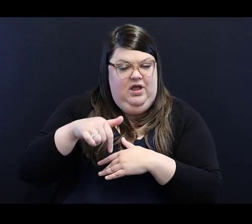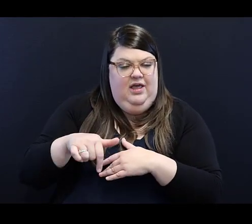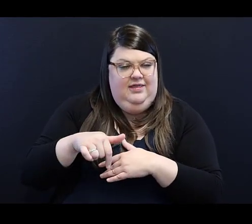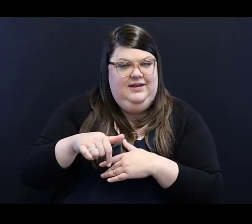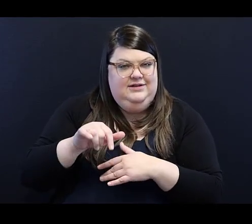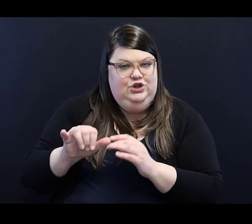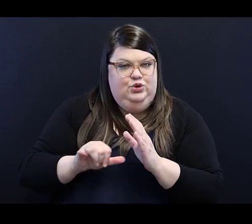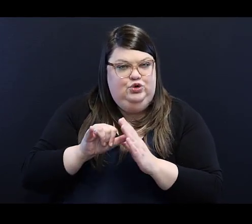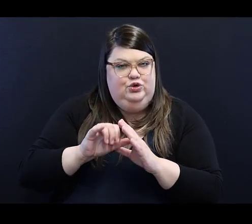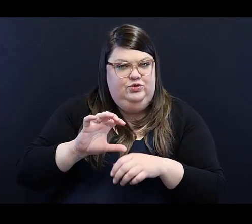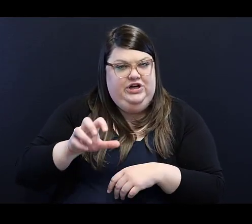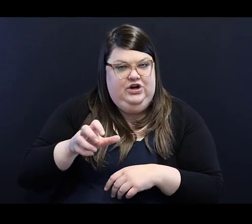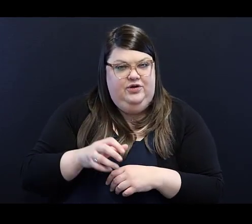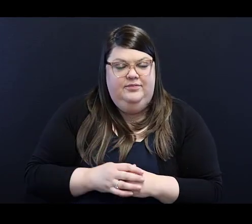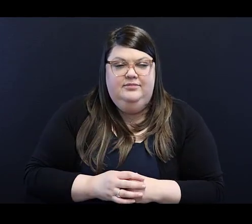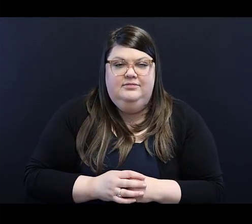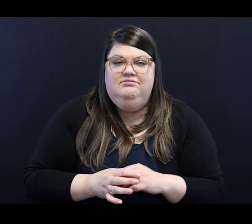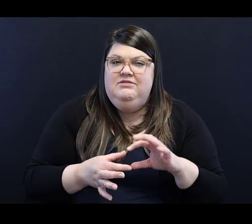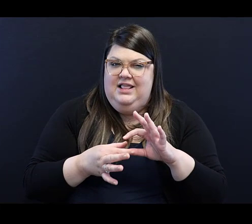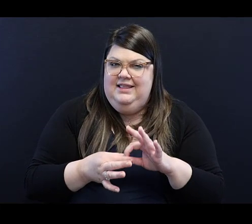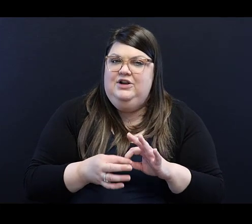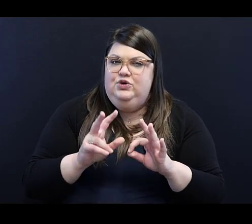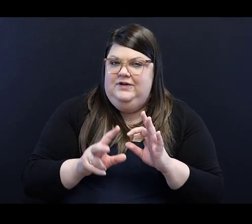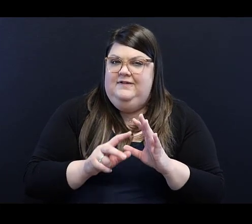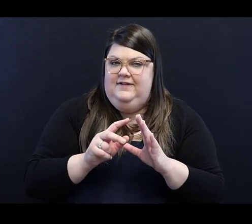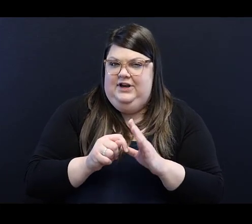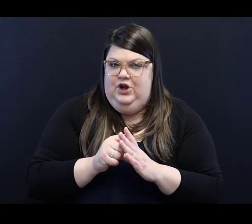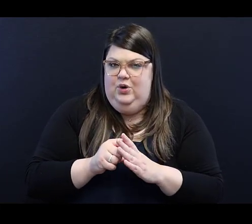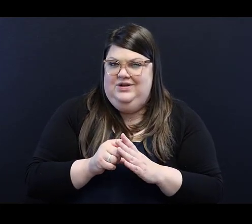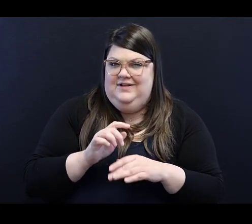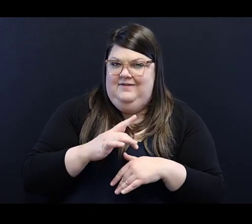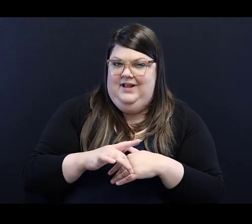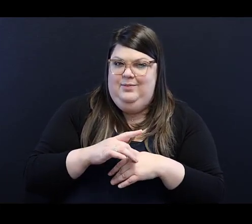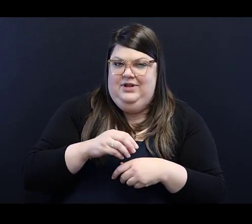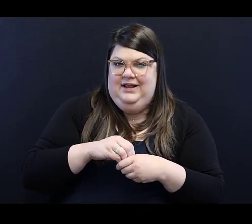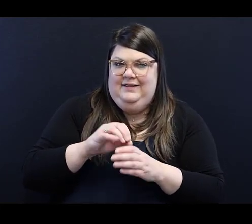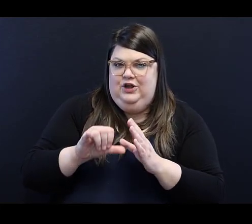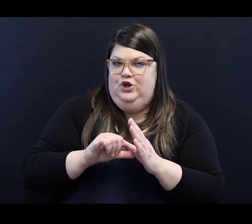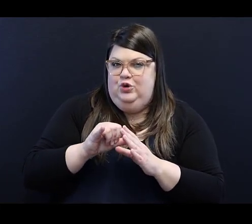YouTube Channel. A link to the video tutorial is available in the YouTube description below.